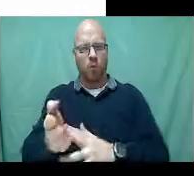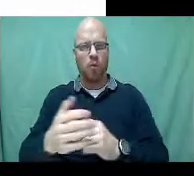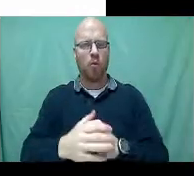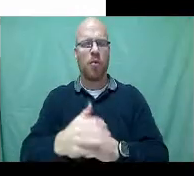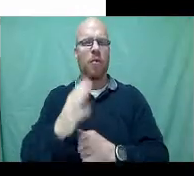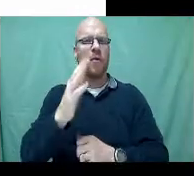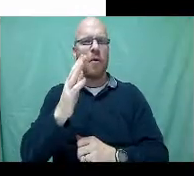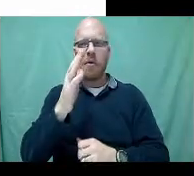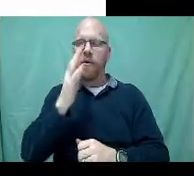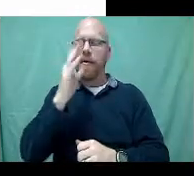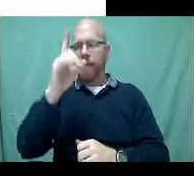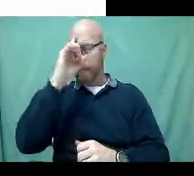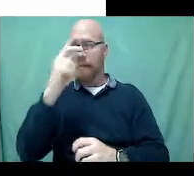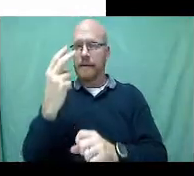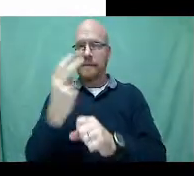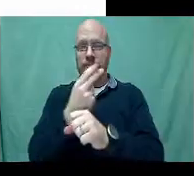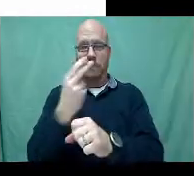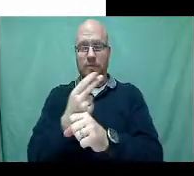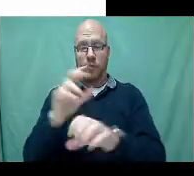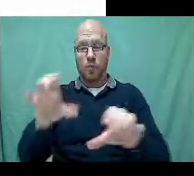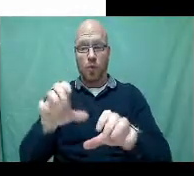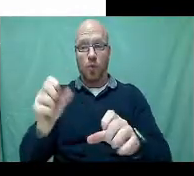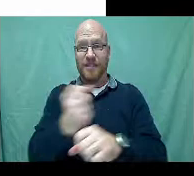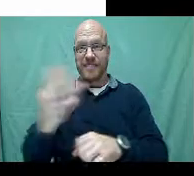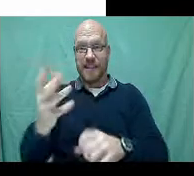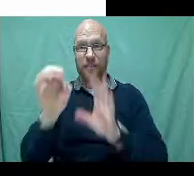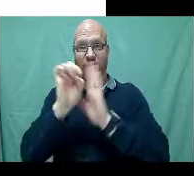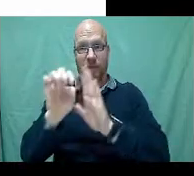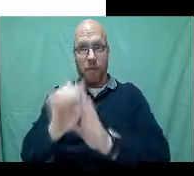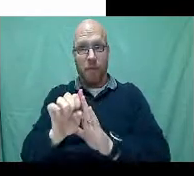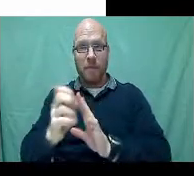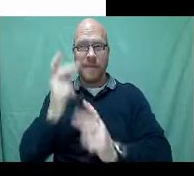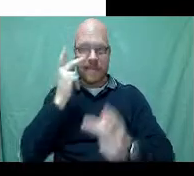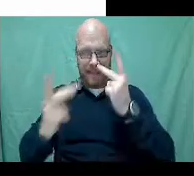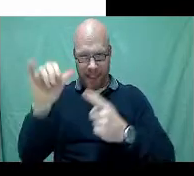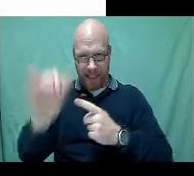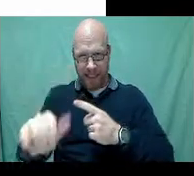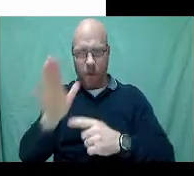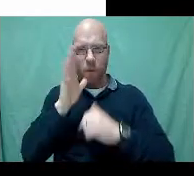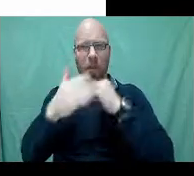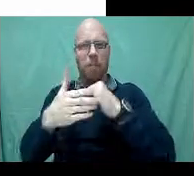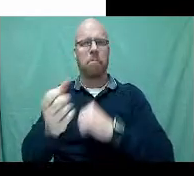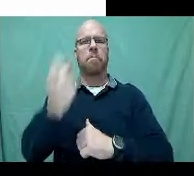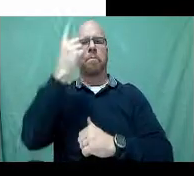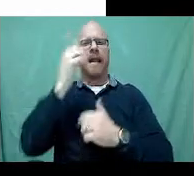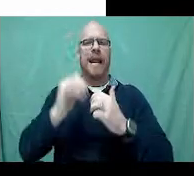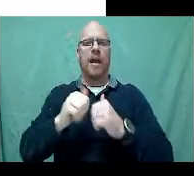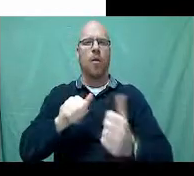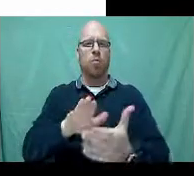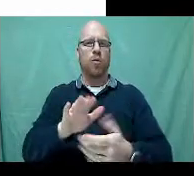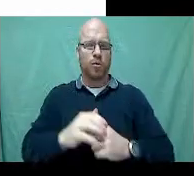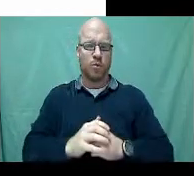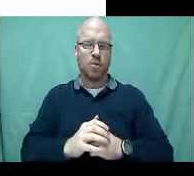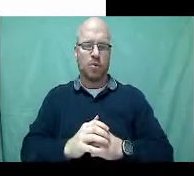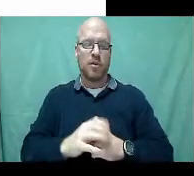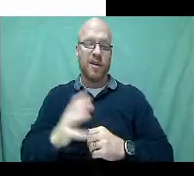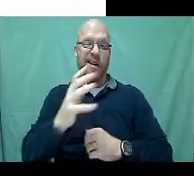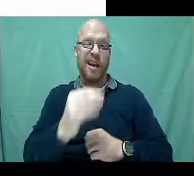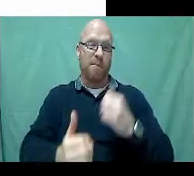And, I think doing several examples and then seeing how they work, will help you understand how to approach these problems, and most importantly for you